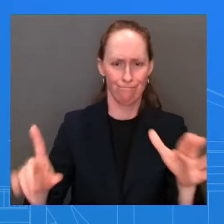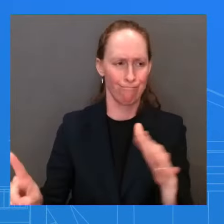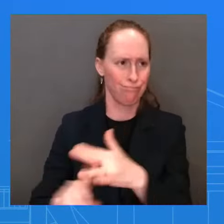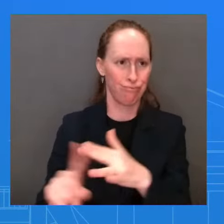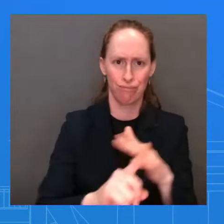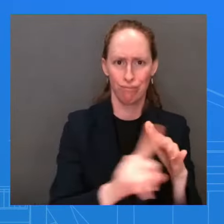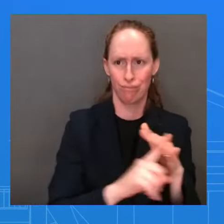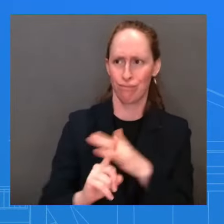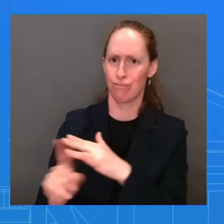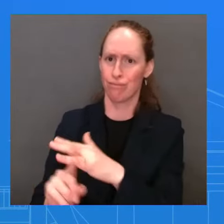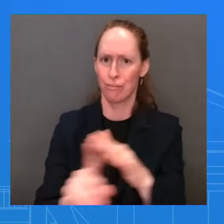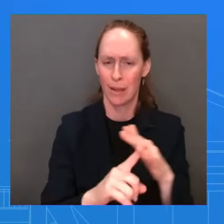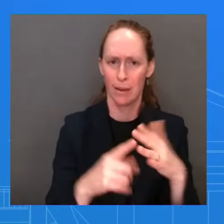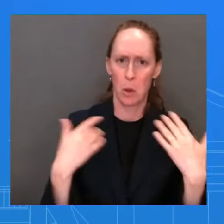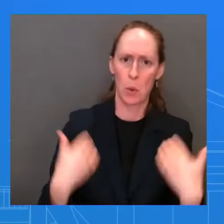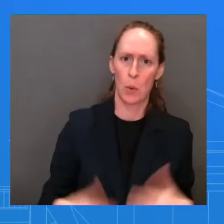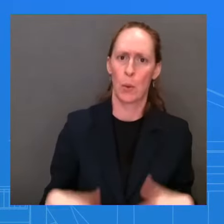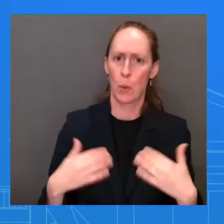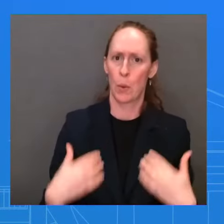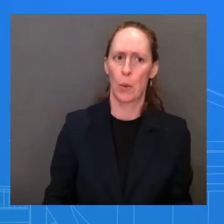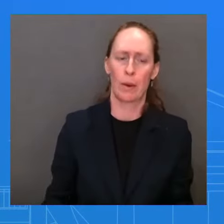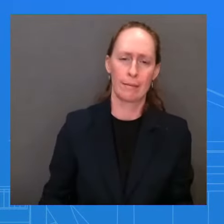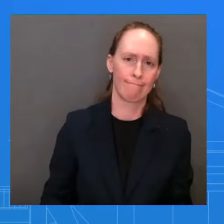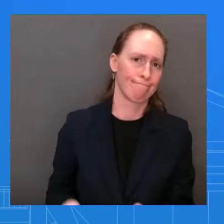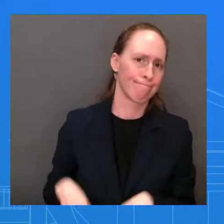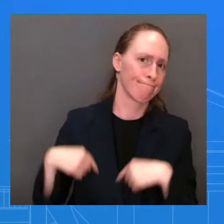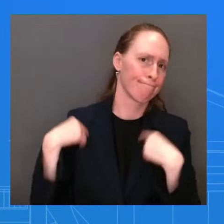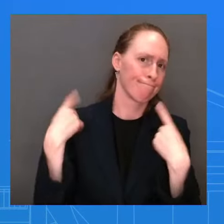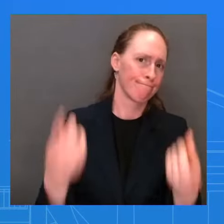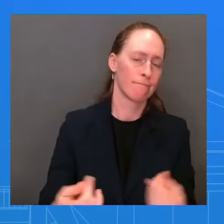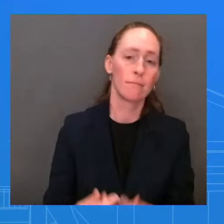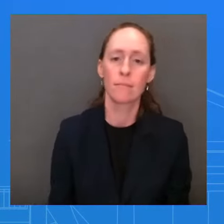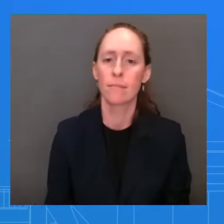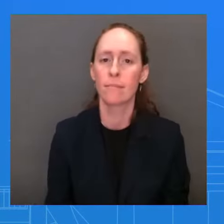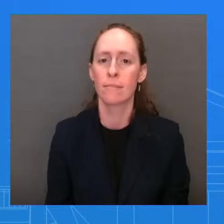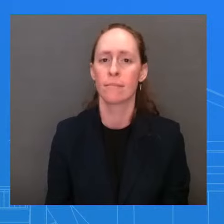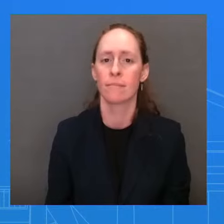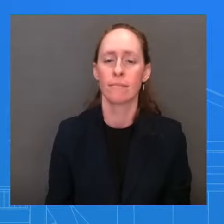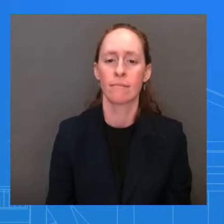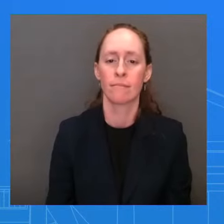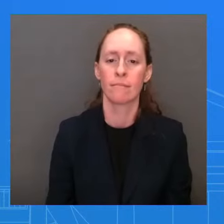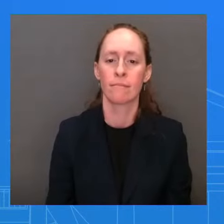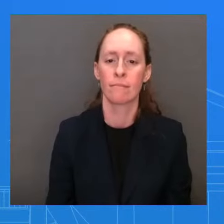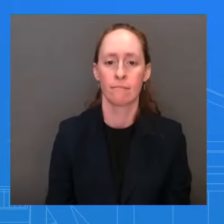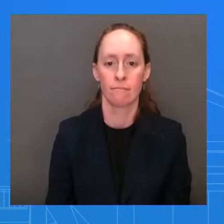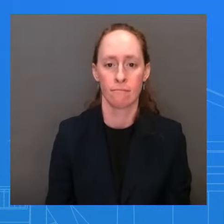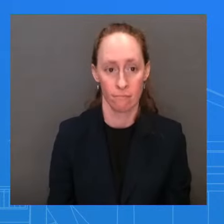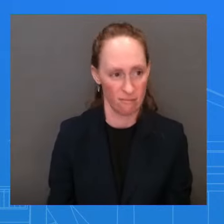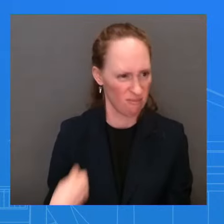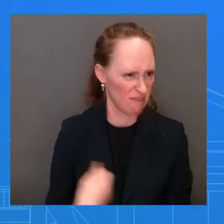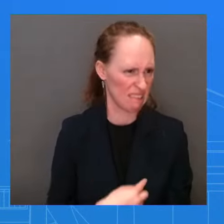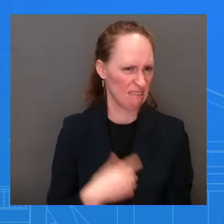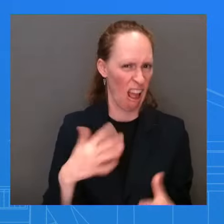call the gun violence that we're seeing an epidemic -- that we're seeing in this country. But with respect to a legal declaration